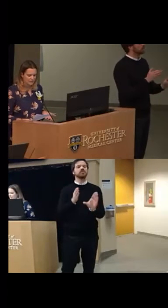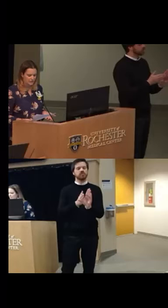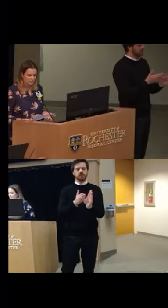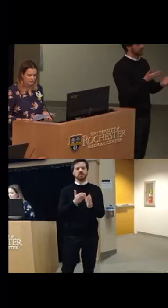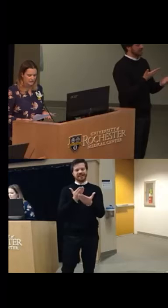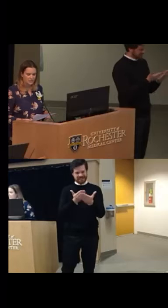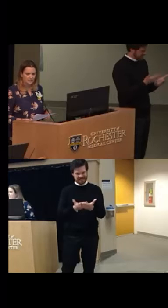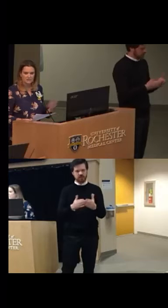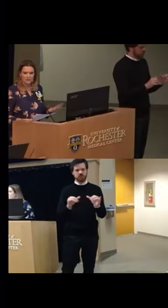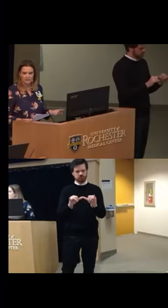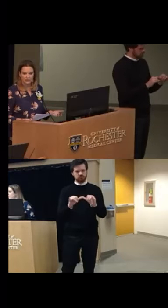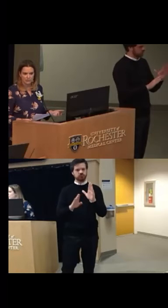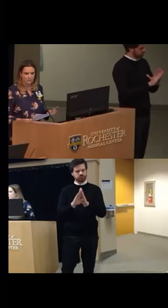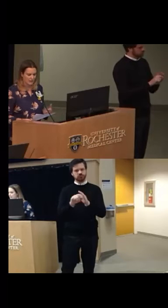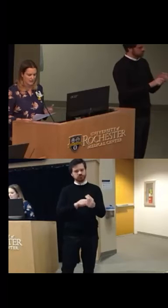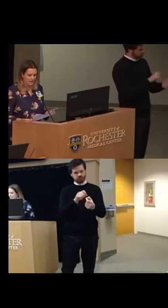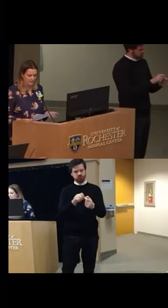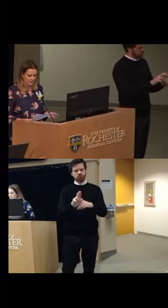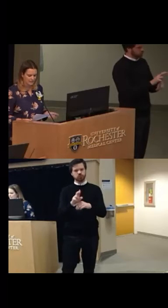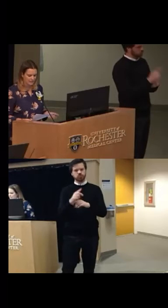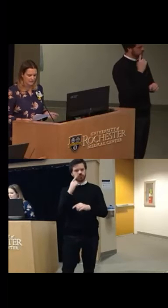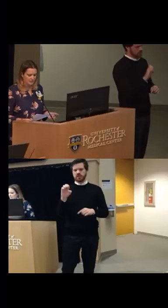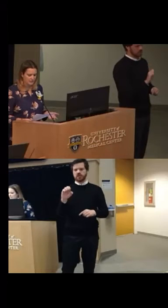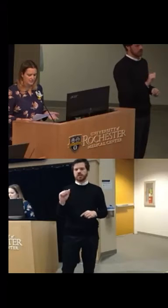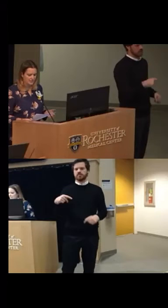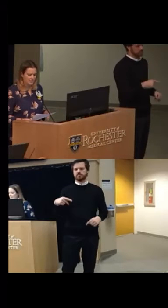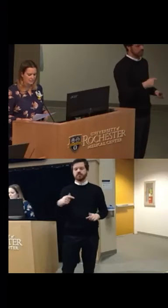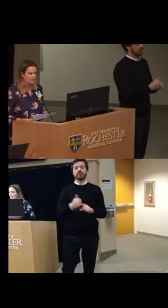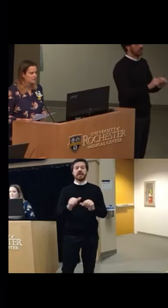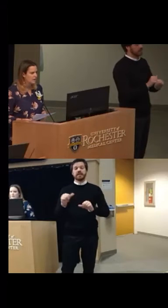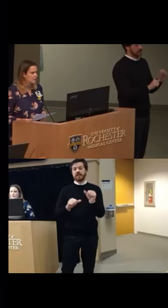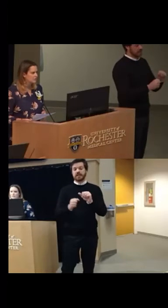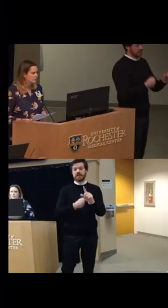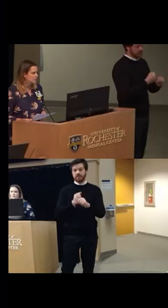measure that was developed specifically for use by eaps to assess the impact of our Counseling